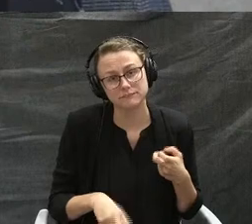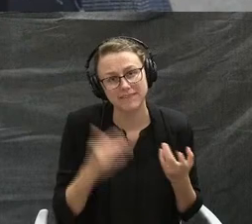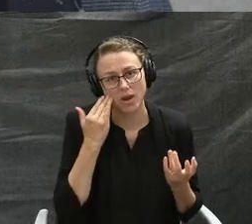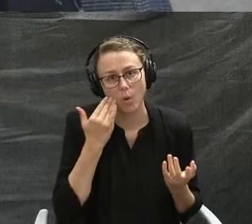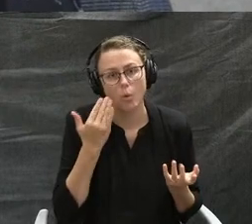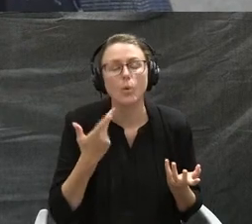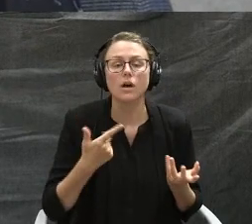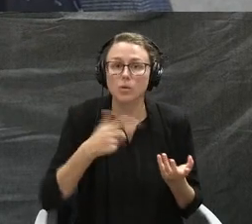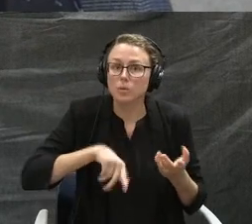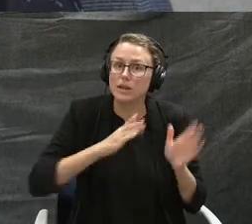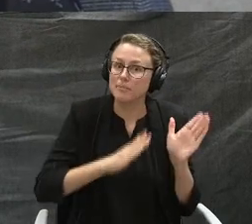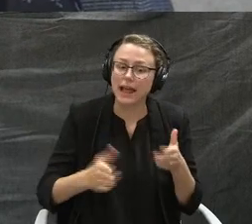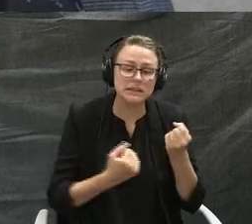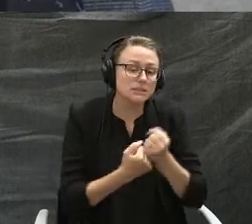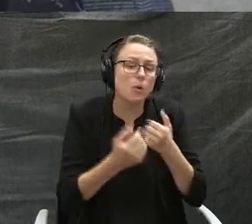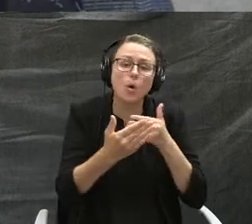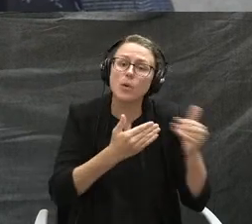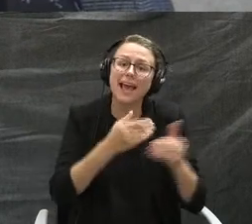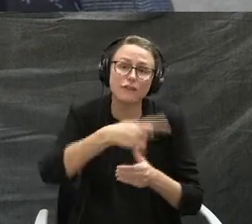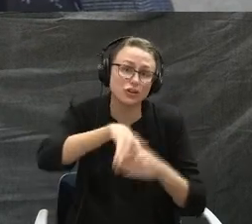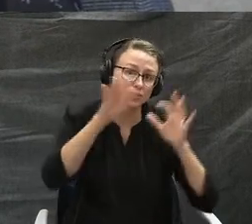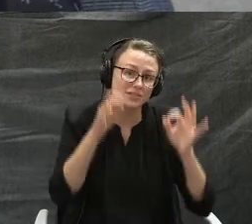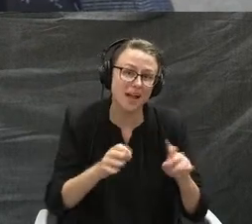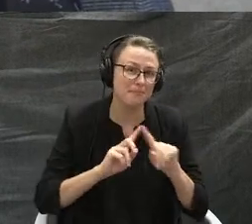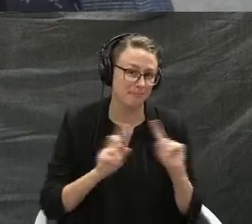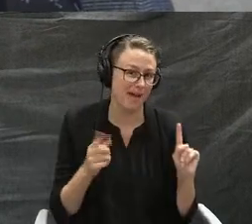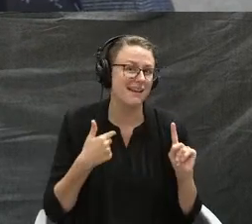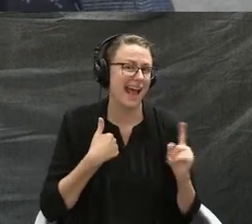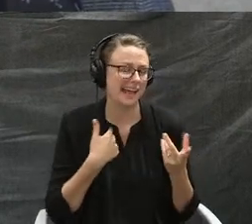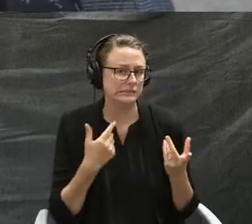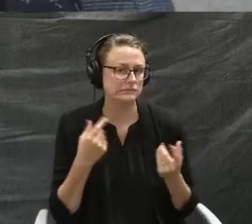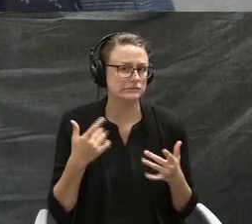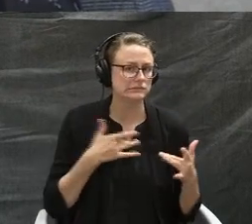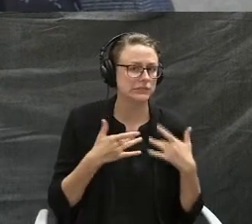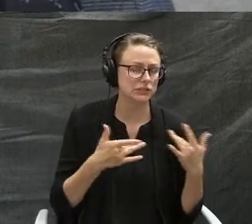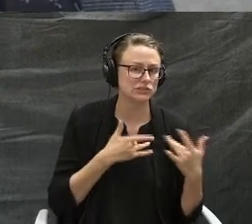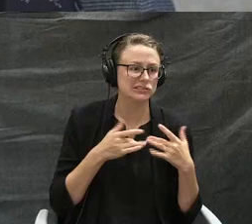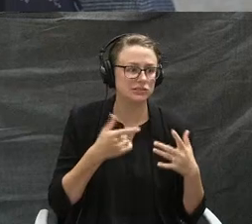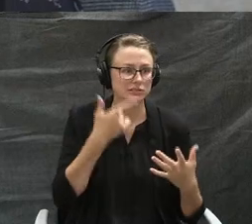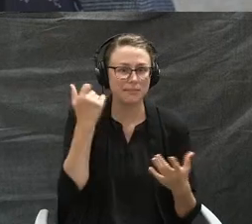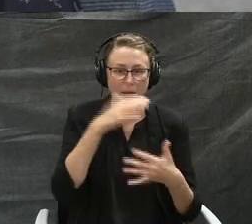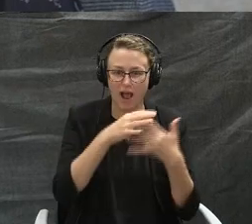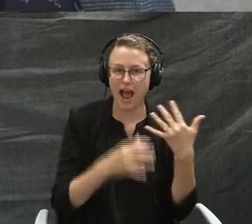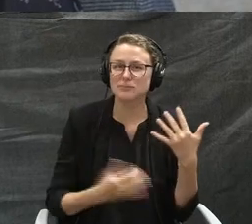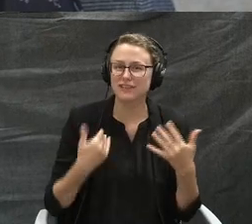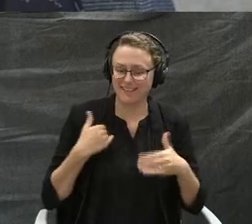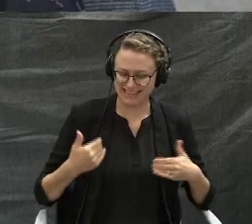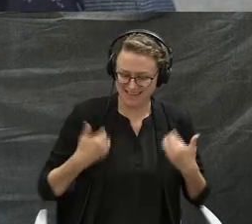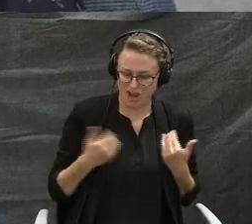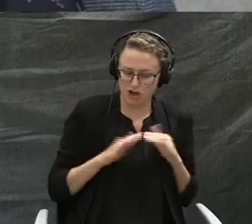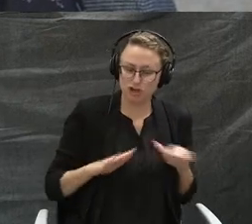to support whatever conclusion is reached. However, I have slight concerns over the option of having younger children in